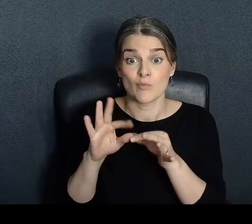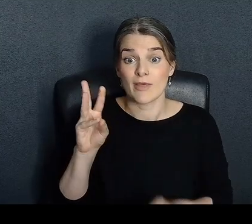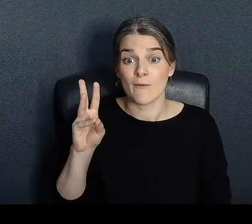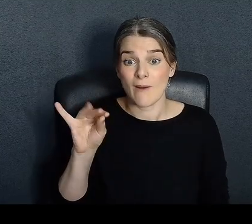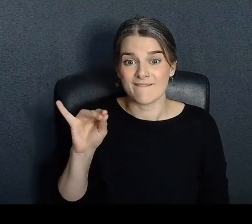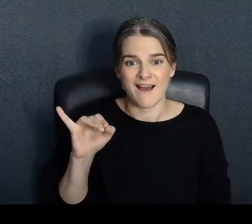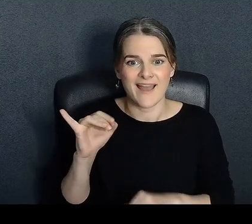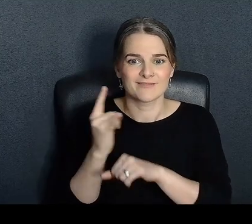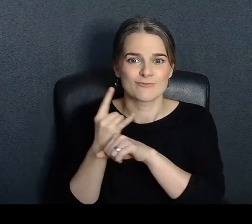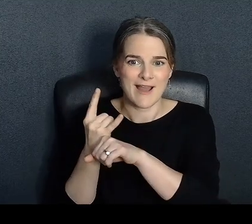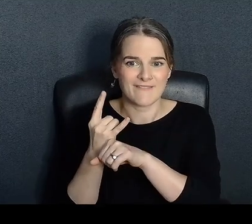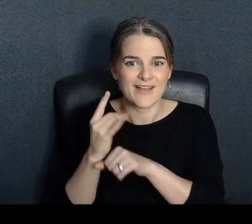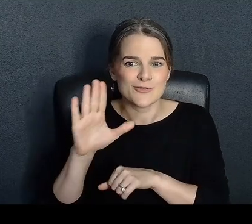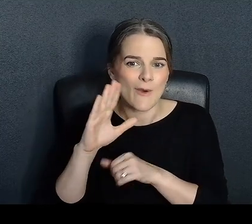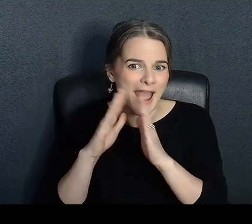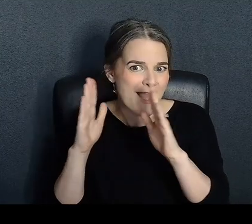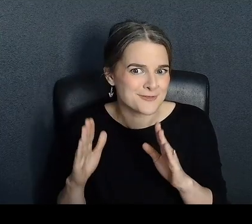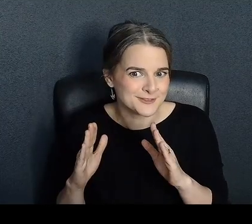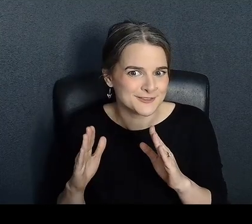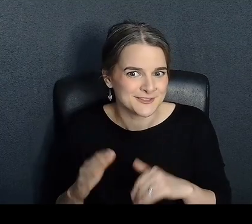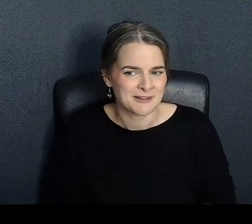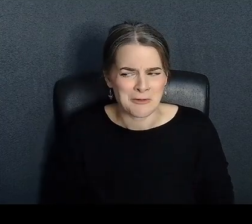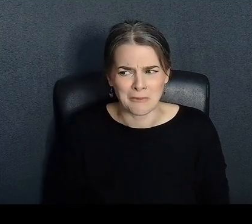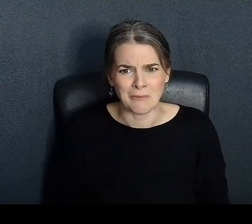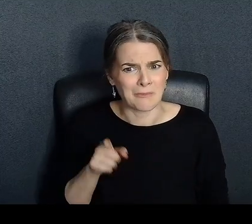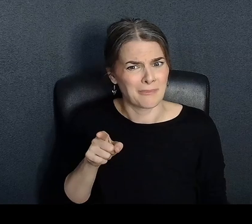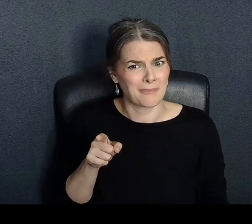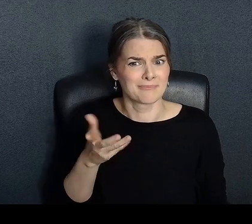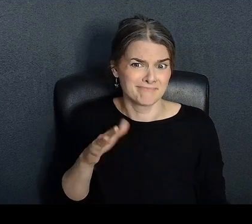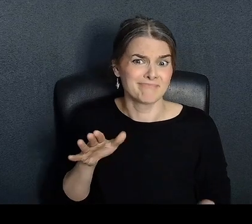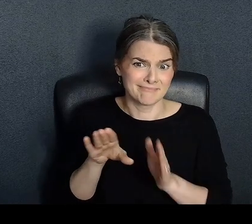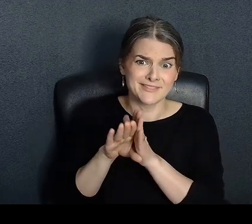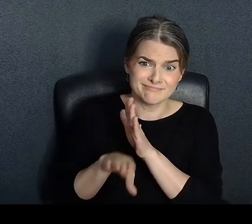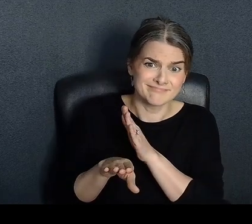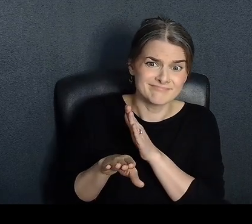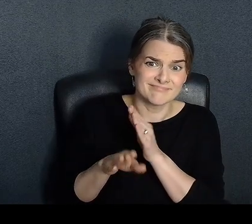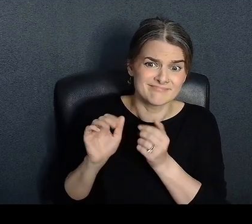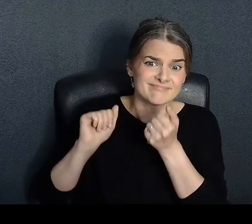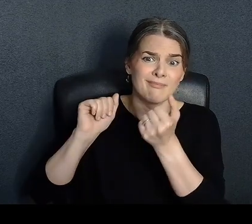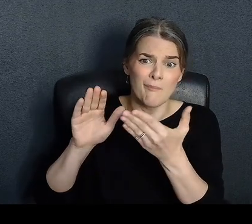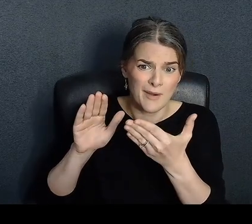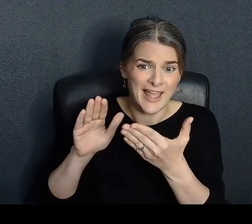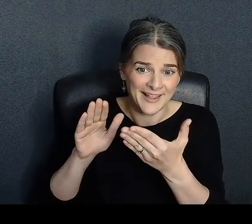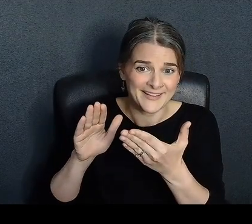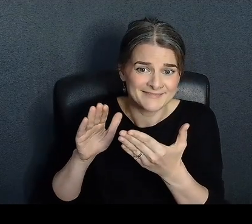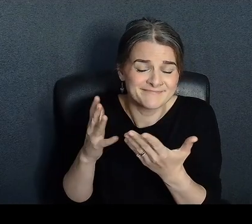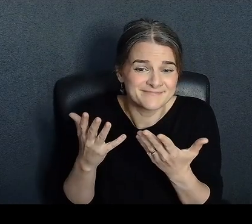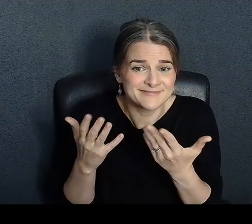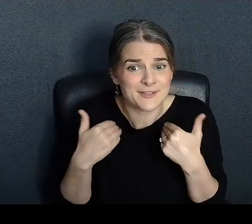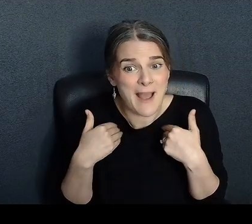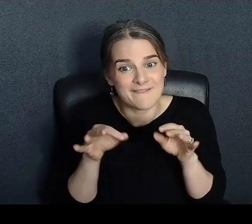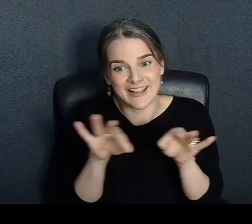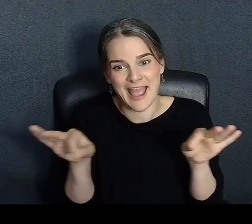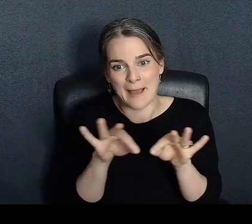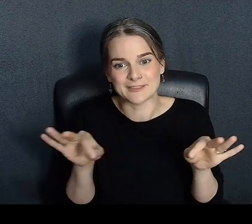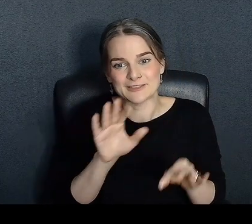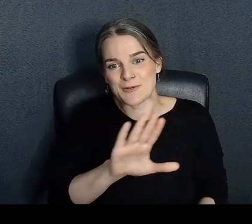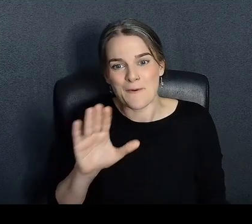So it's a pretty inexpensive way to have captions in the home.